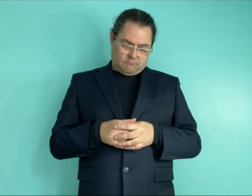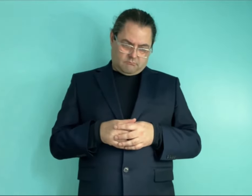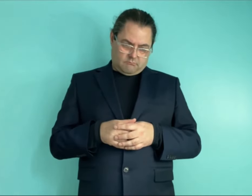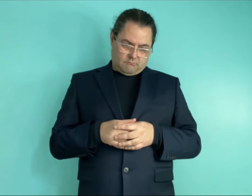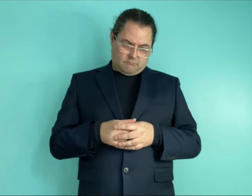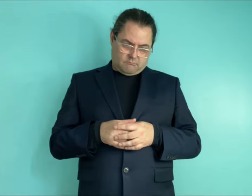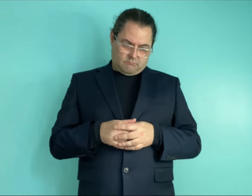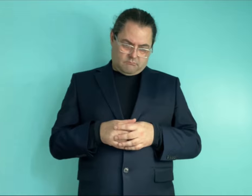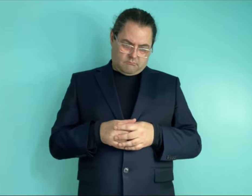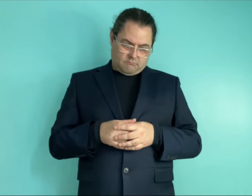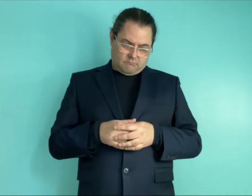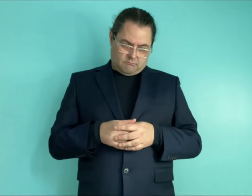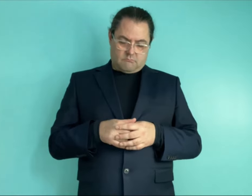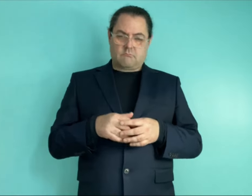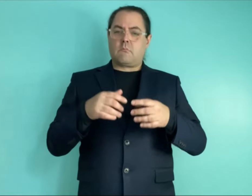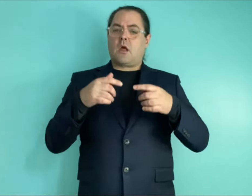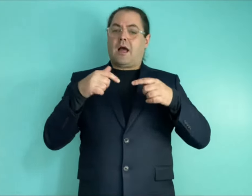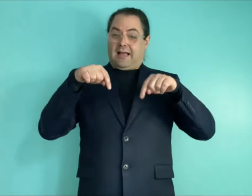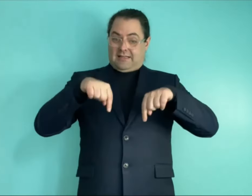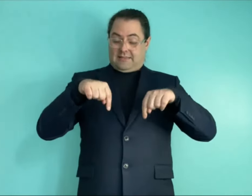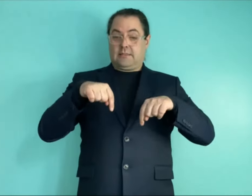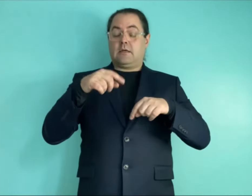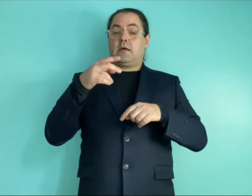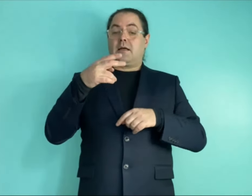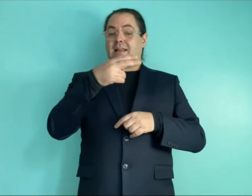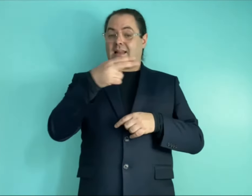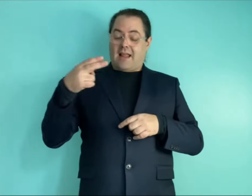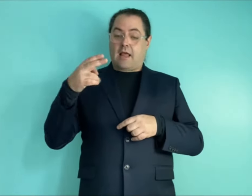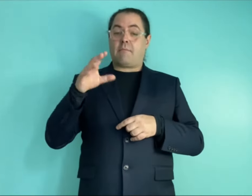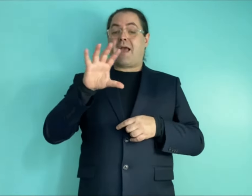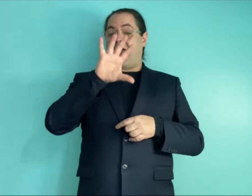African Disability Institute, which is original should be an original fee so entity